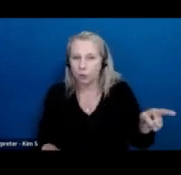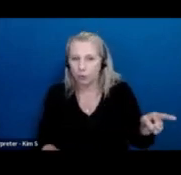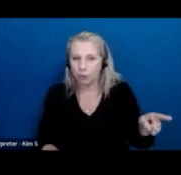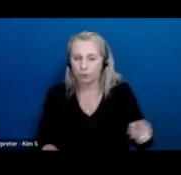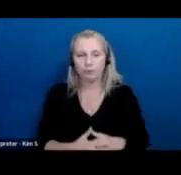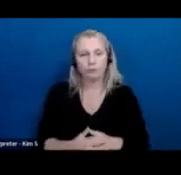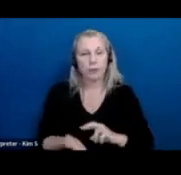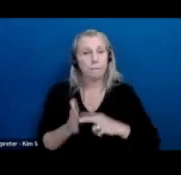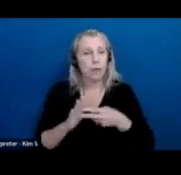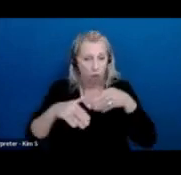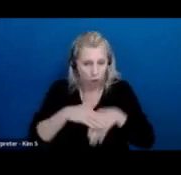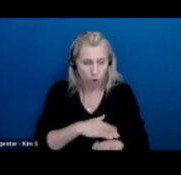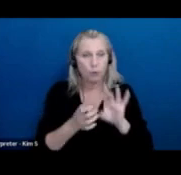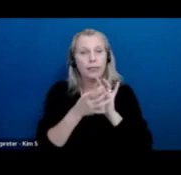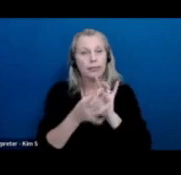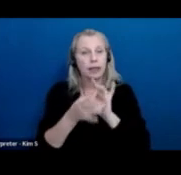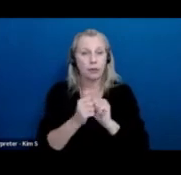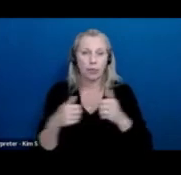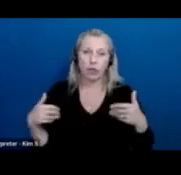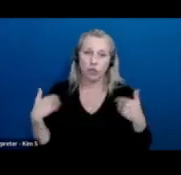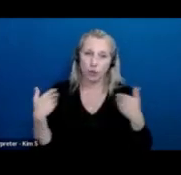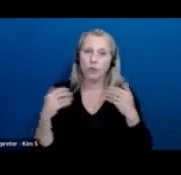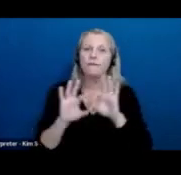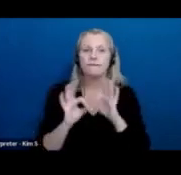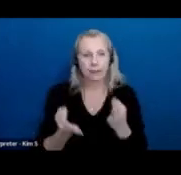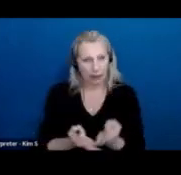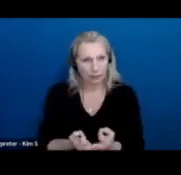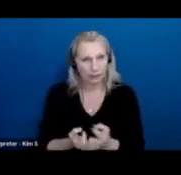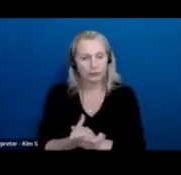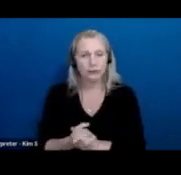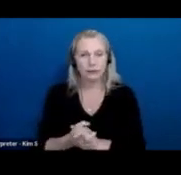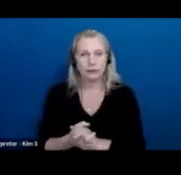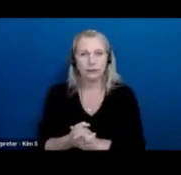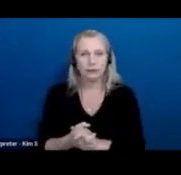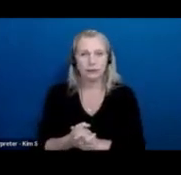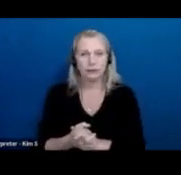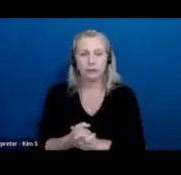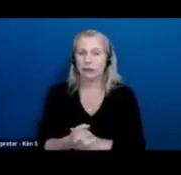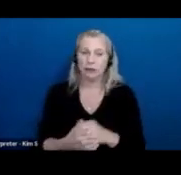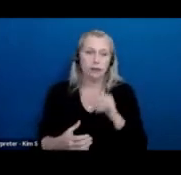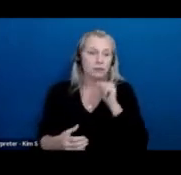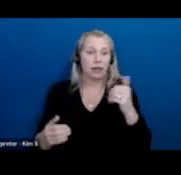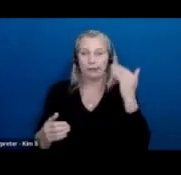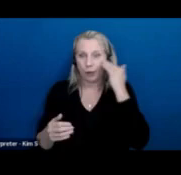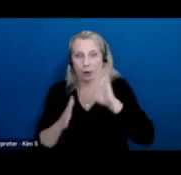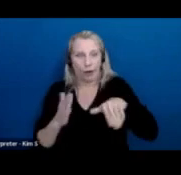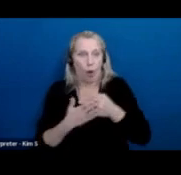relationship with the youth and family and not having all the answers or not being the expert